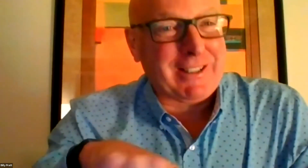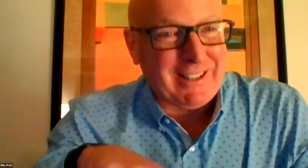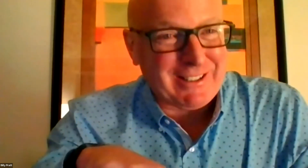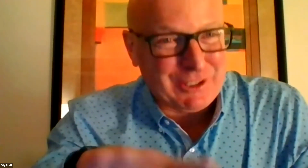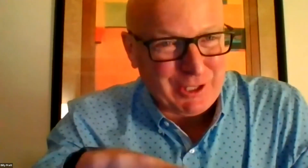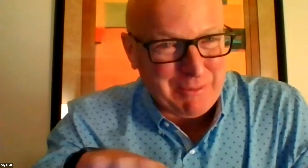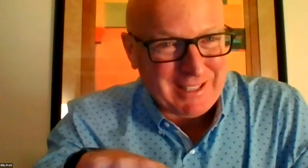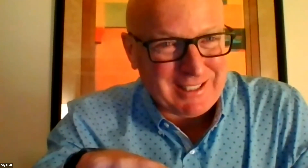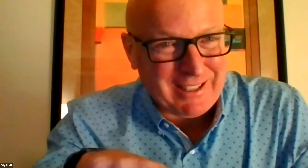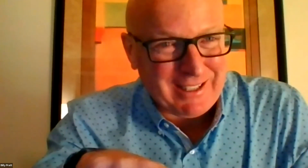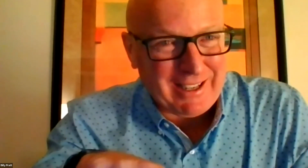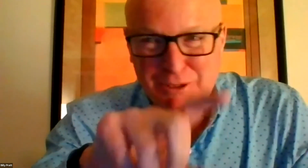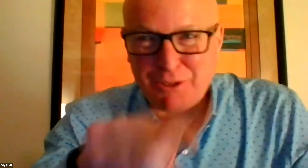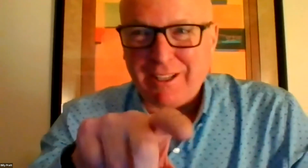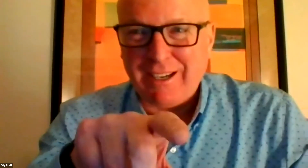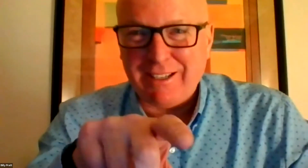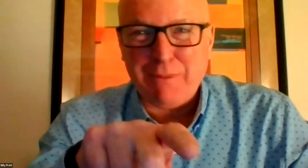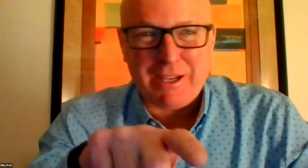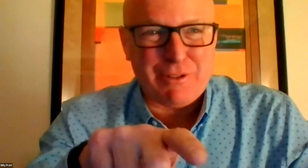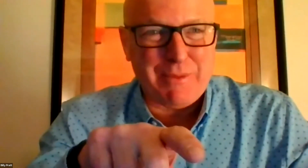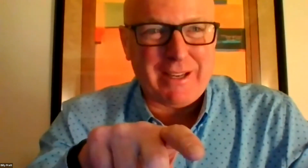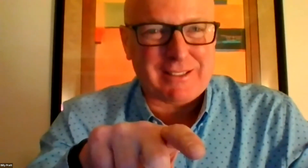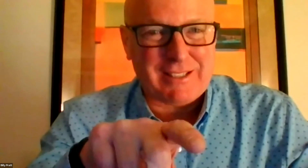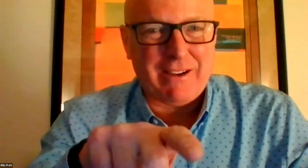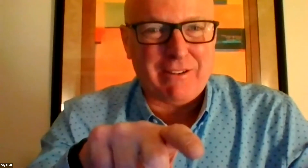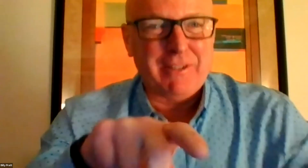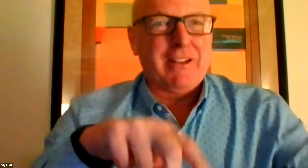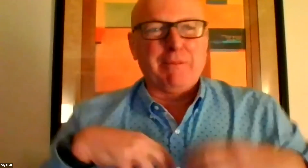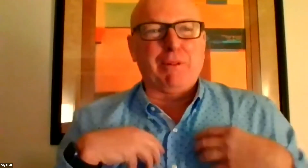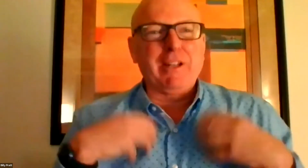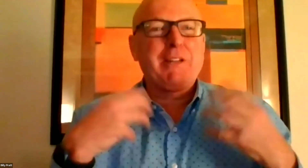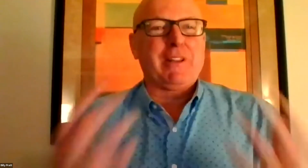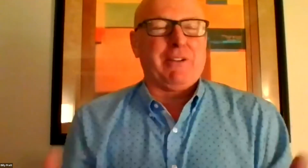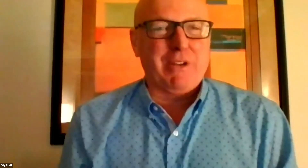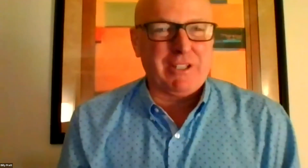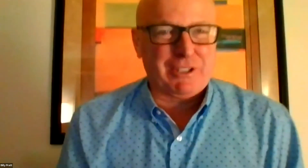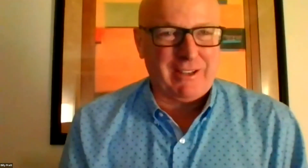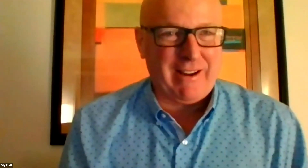to click the link to join the meeting tonight and I'm so glad I did because you made it sound completely within reach